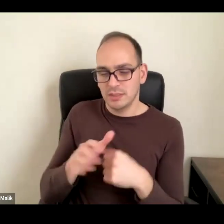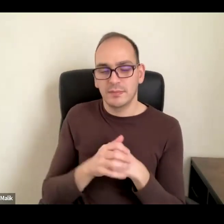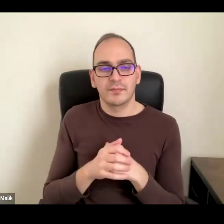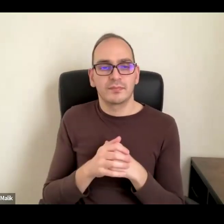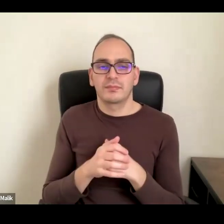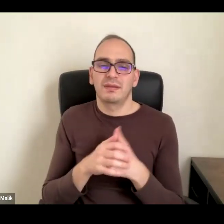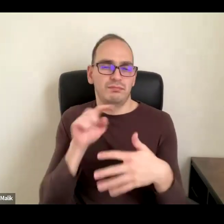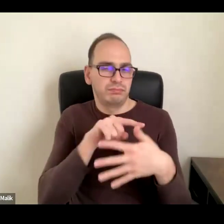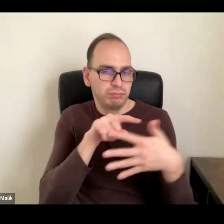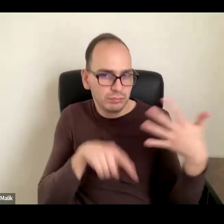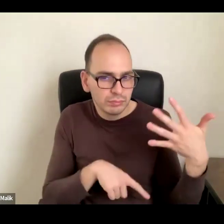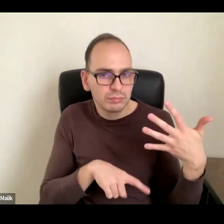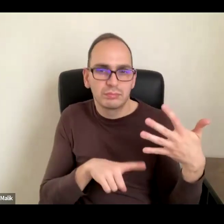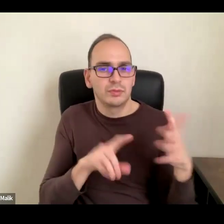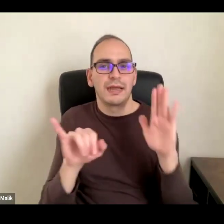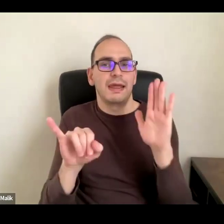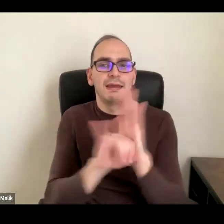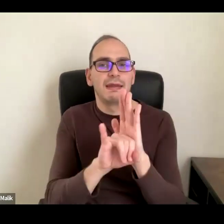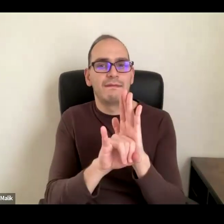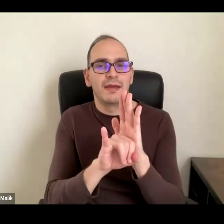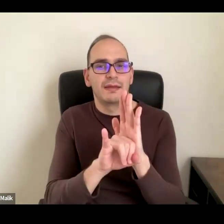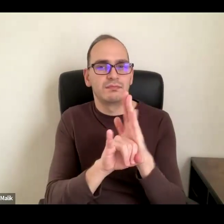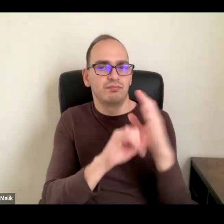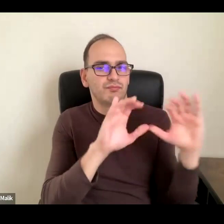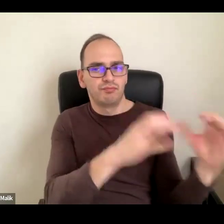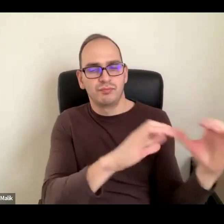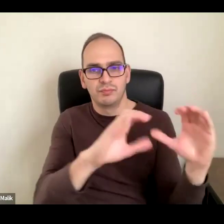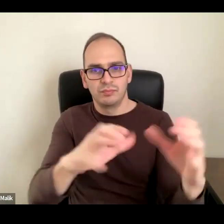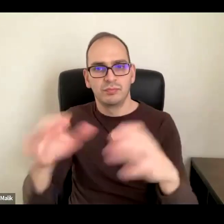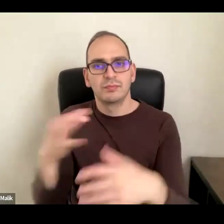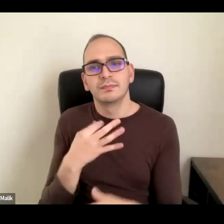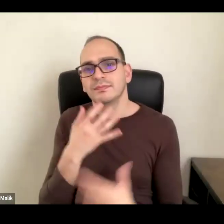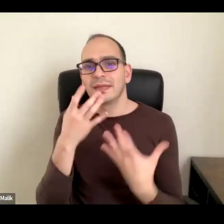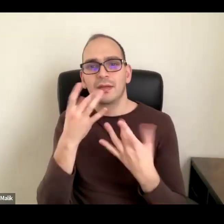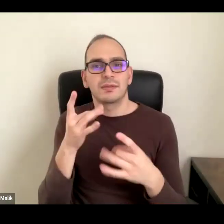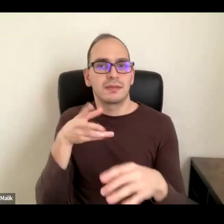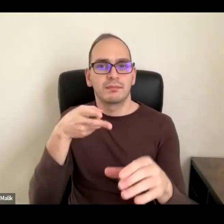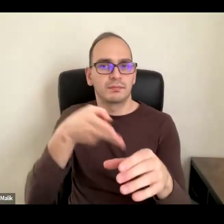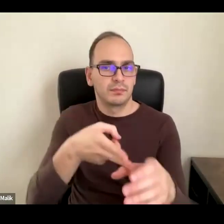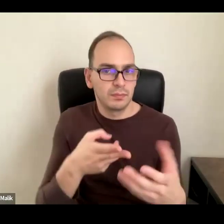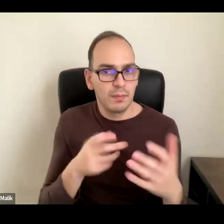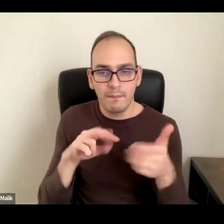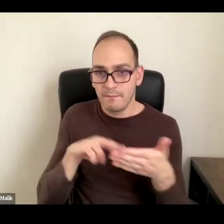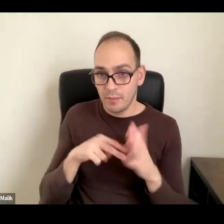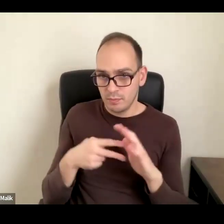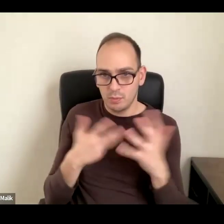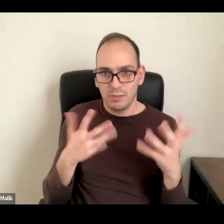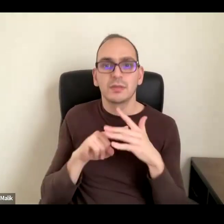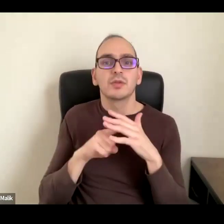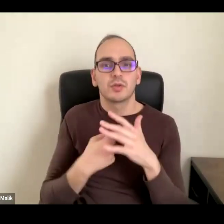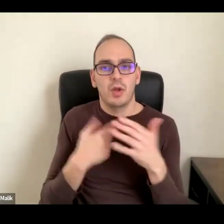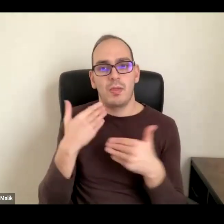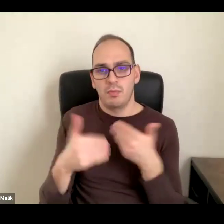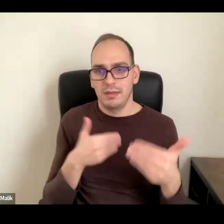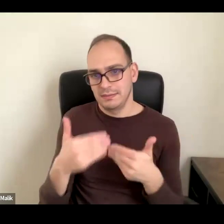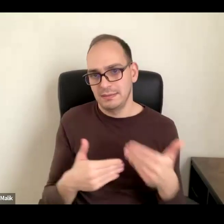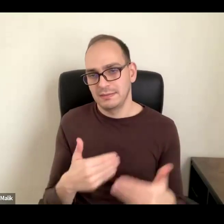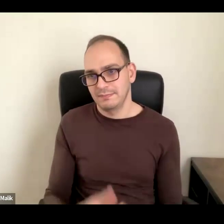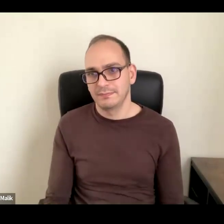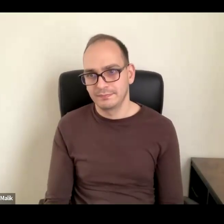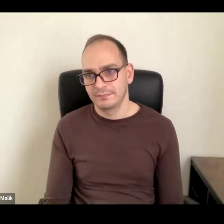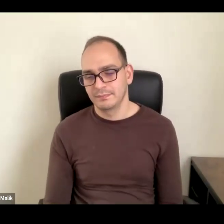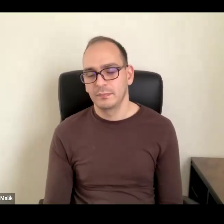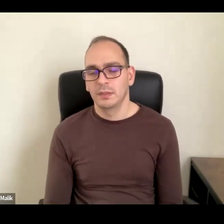number of ways that you might identify consulting parties and the purpose is to start the process.